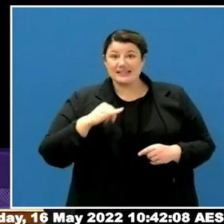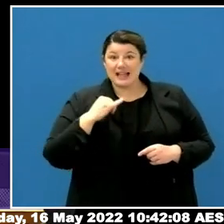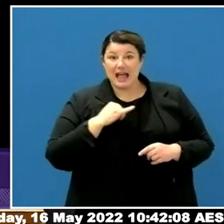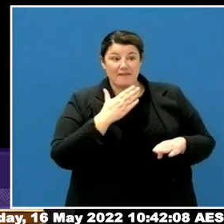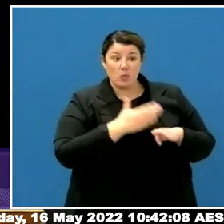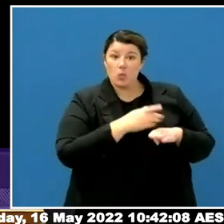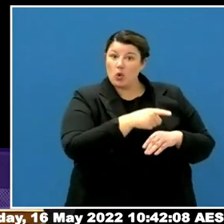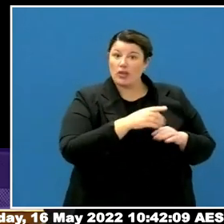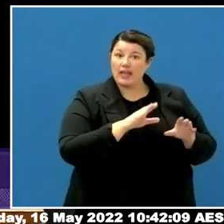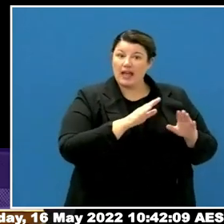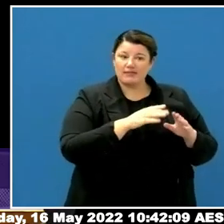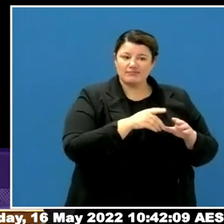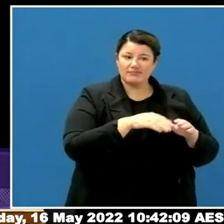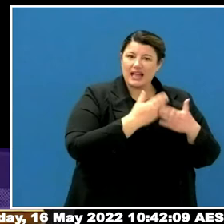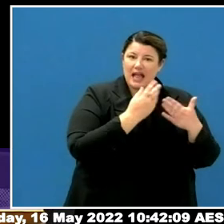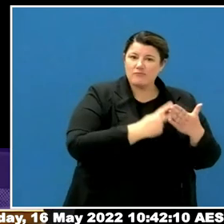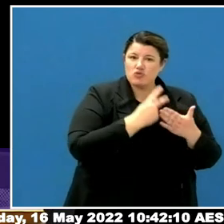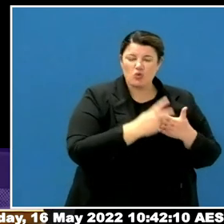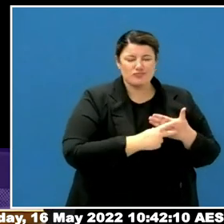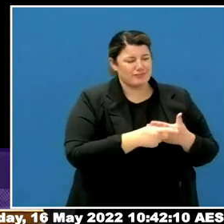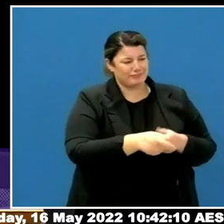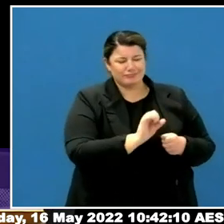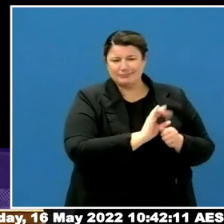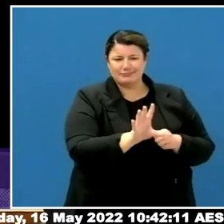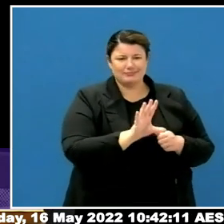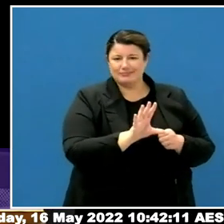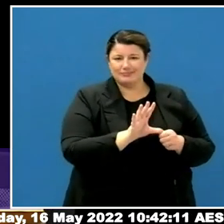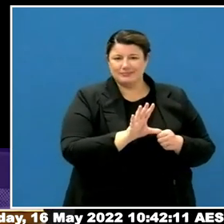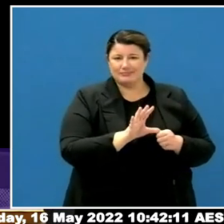day program were excellent, including some of the Team Leaders.